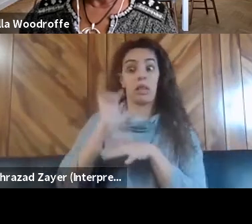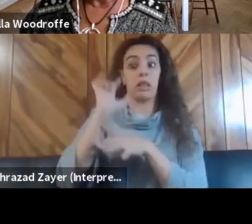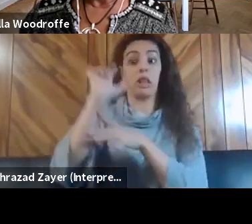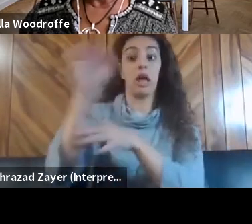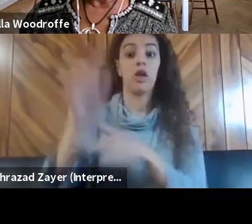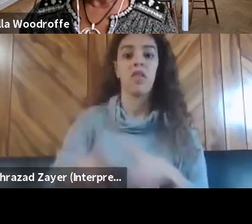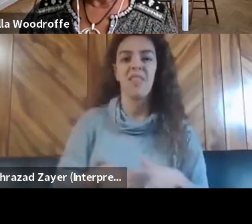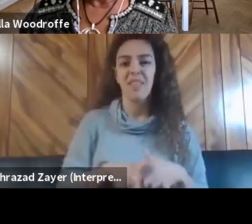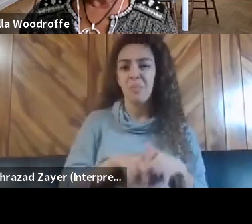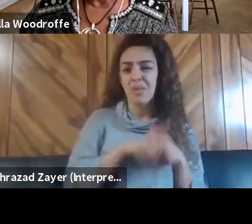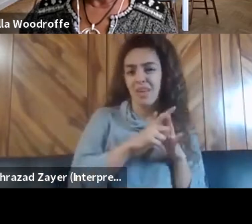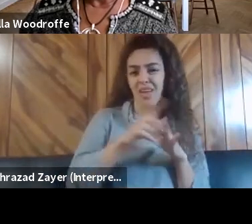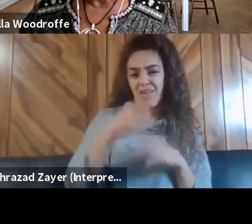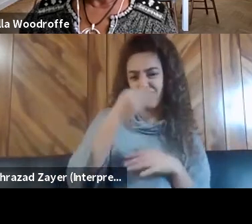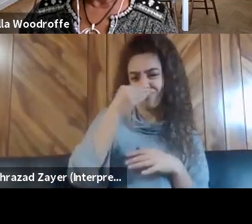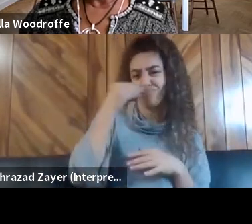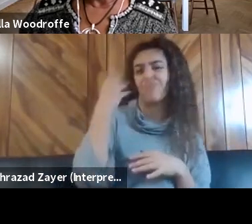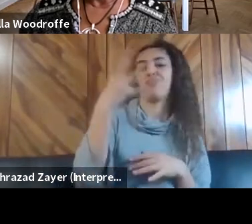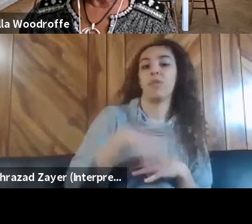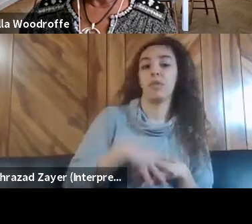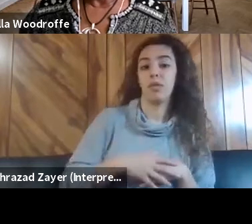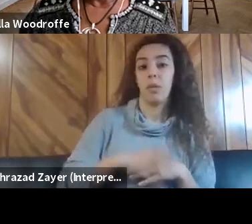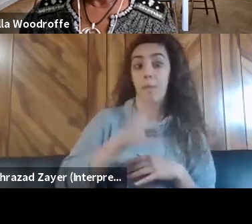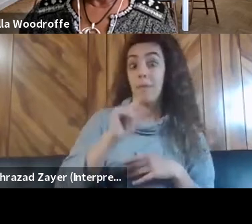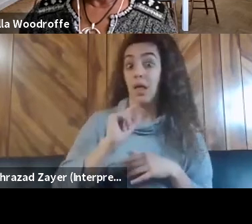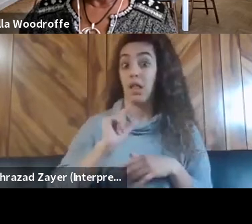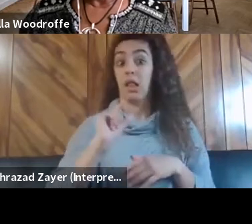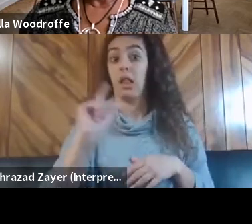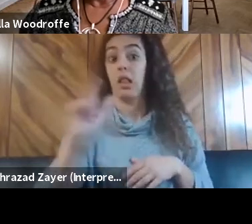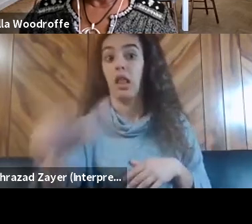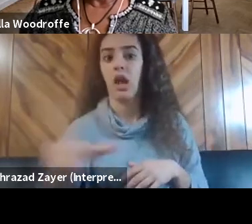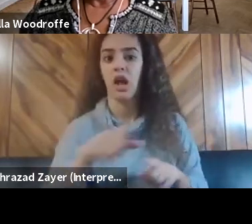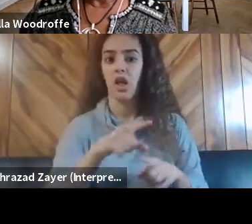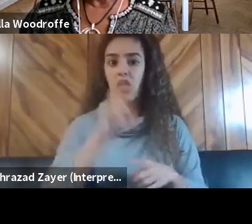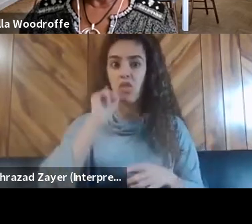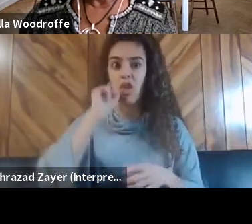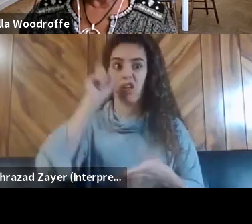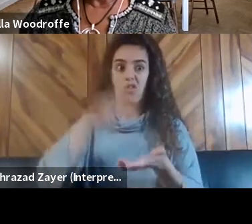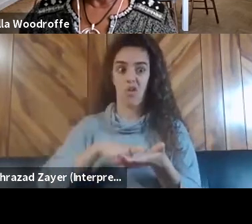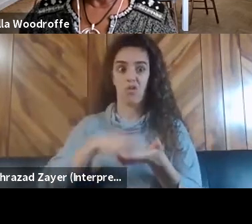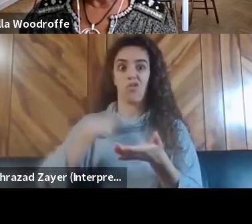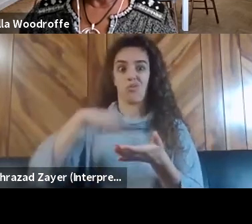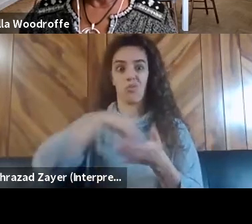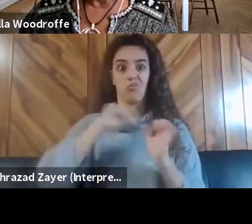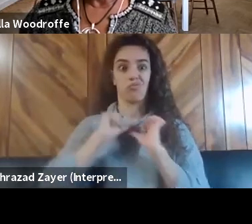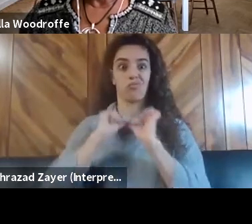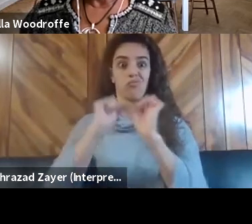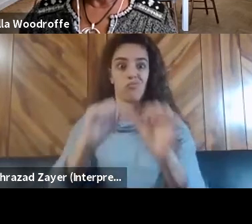thought or not, or what was good for you. So it's just a matter of being there consistently, and fighting and fighting and